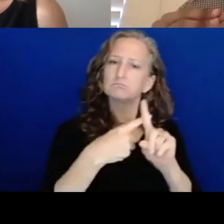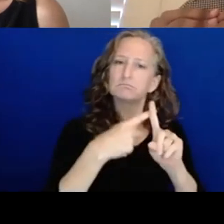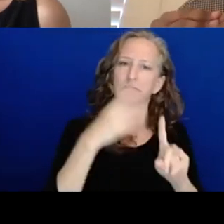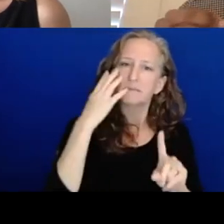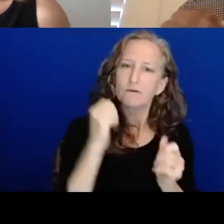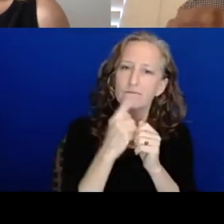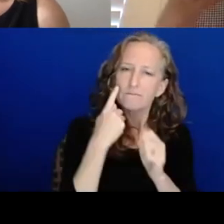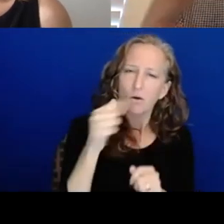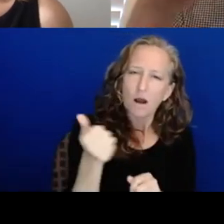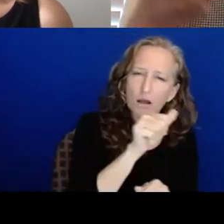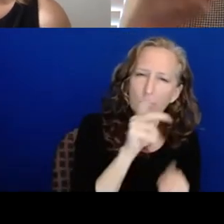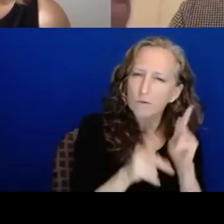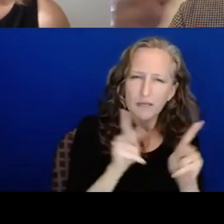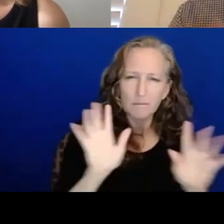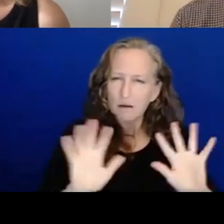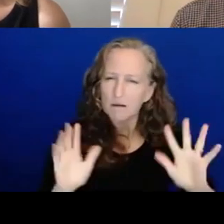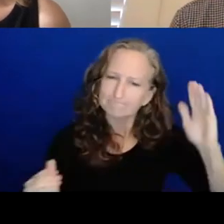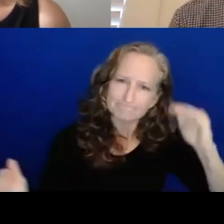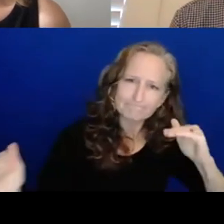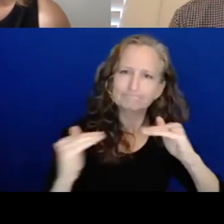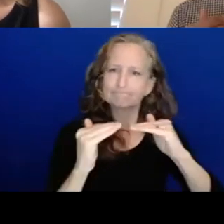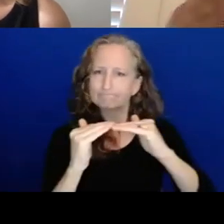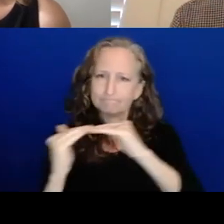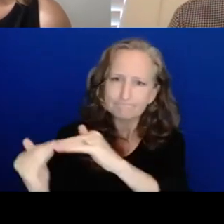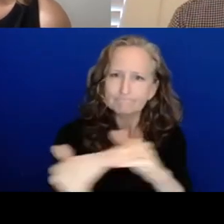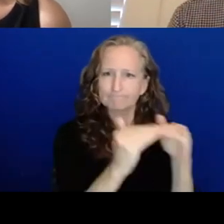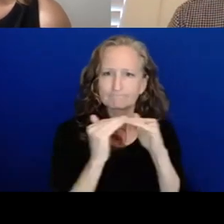practice stays at the forefront of how thinking as we continue on.